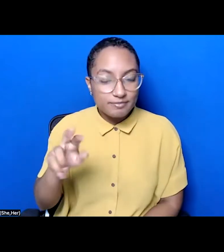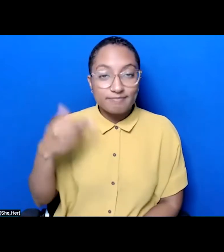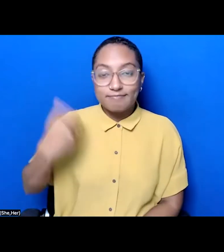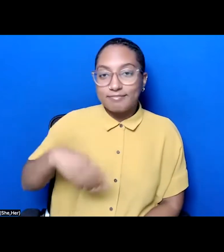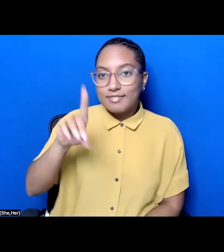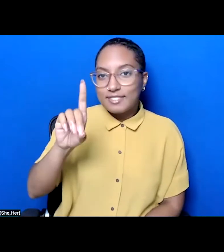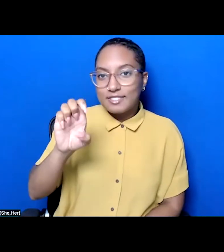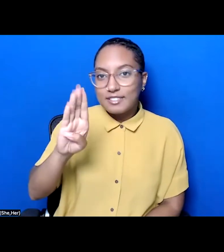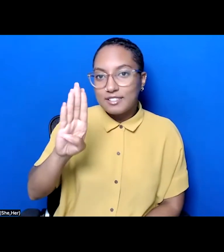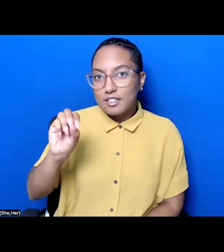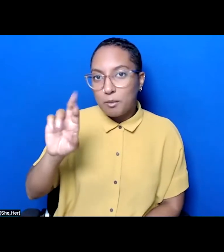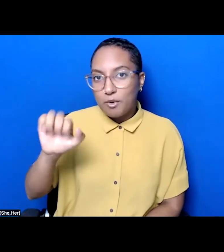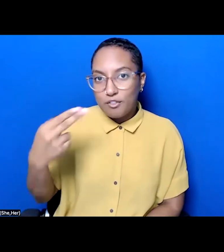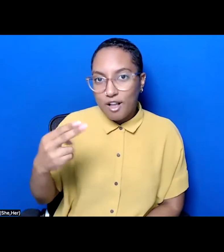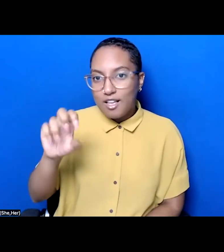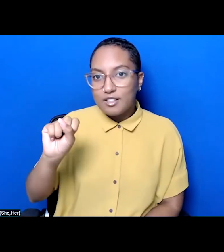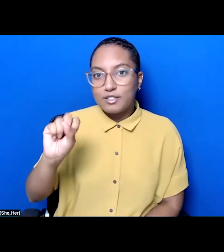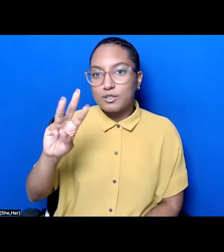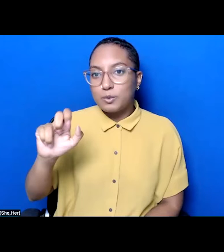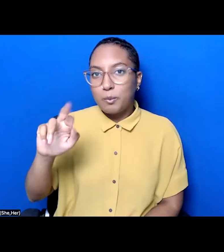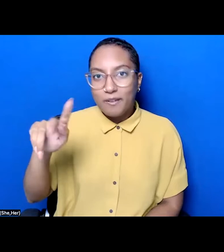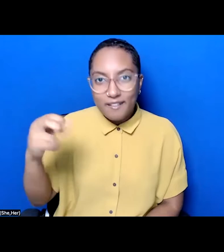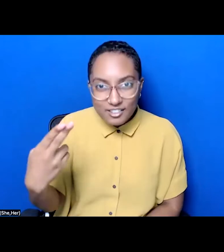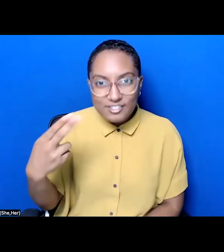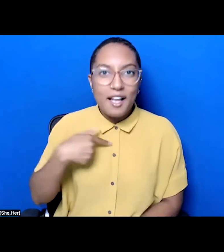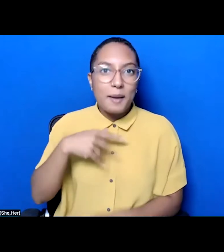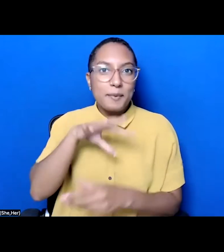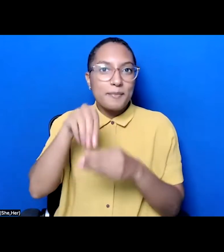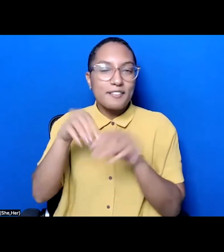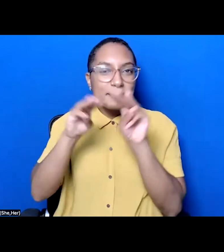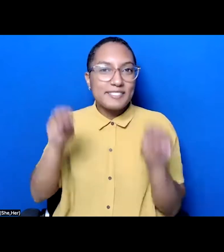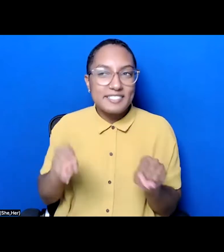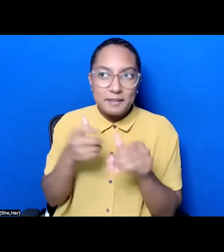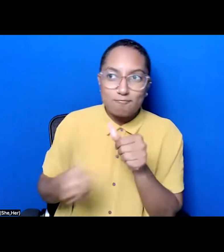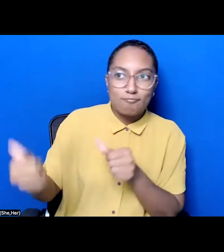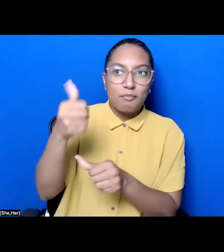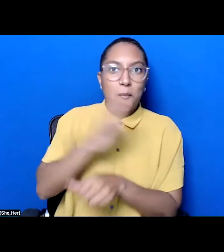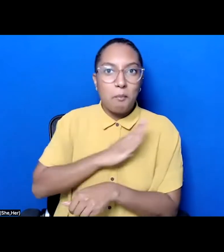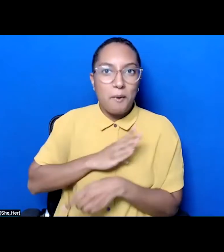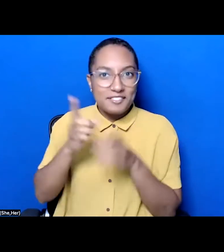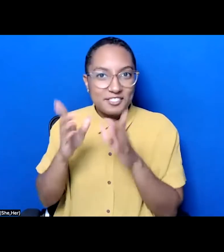of Directors and I am delighted to be your host. Redefining Narrative invites viewers